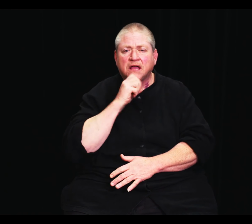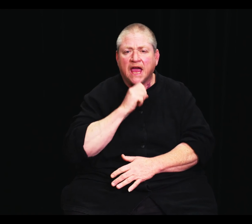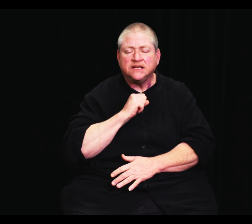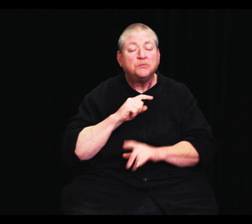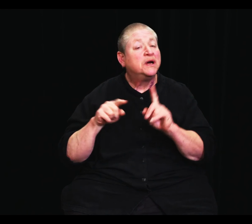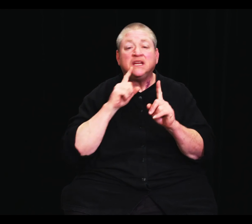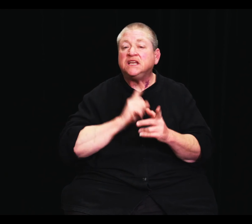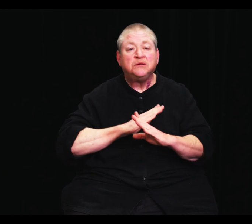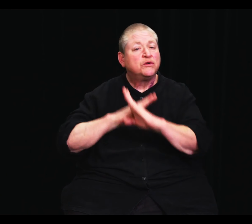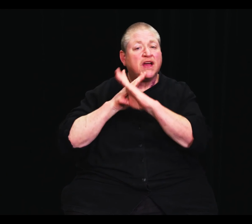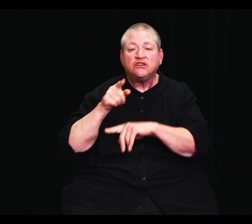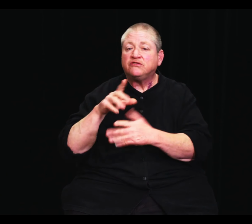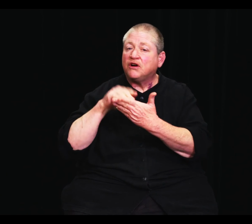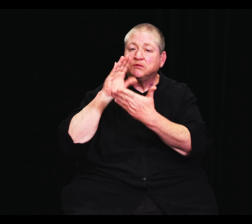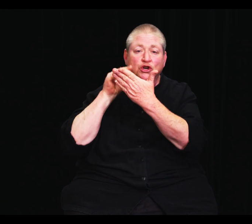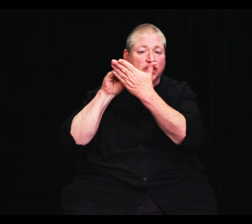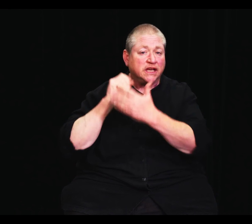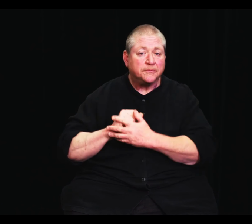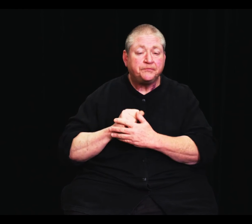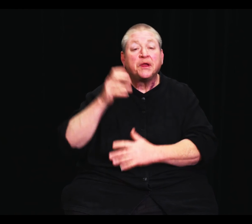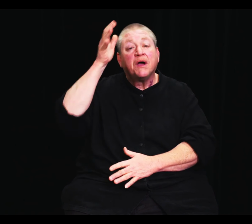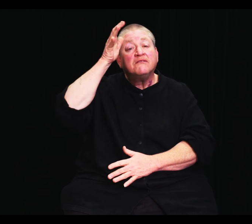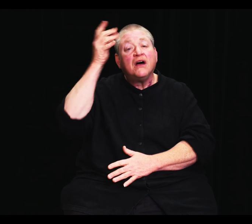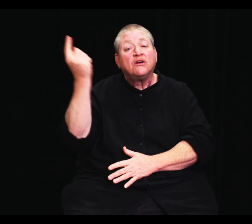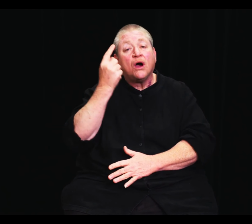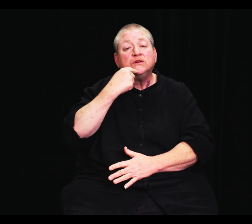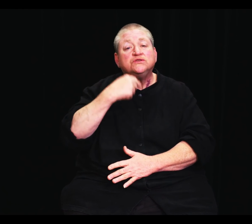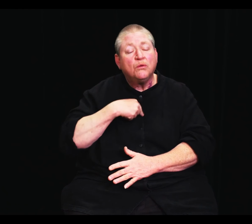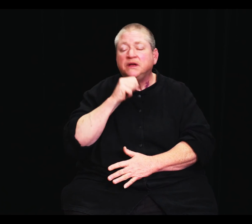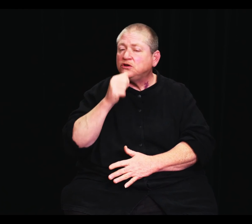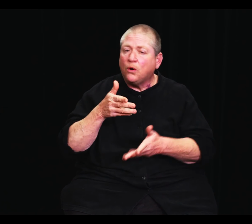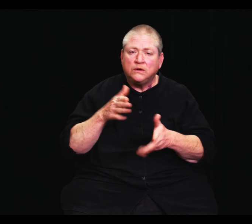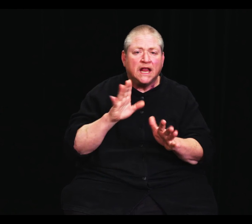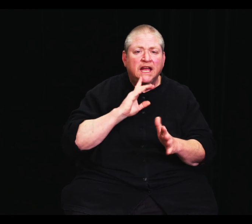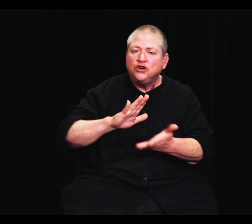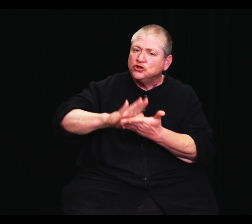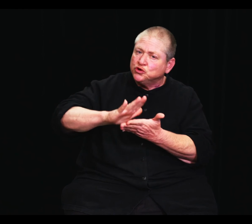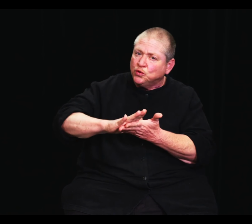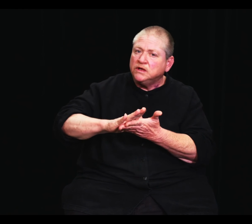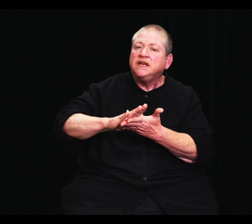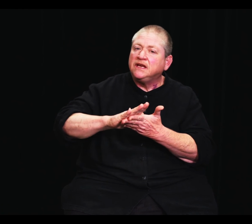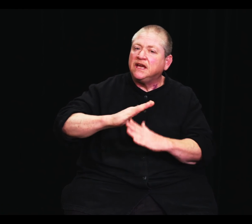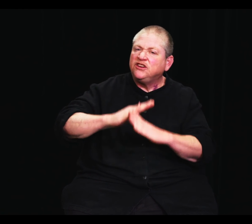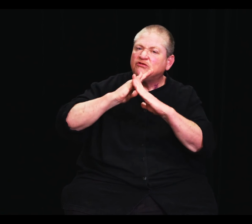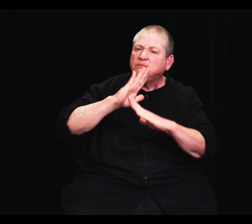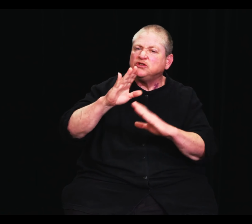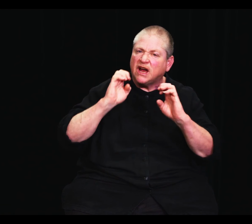The great grandchild of Georgia slaves, she was forced to drop out of high school at a young age. But that did not stop her from learning.